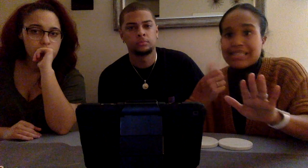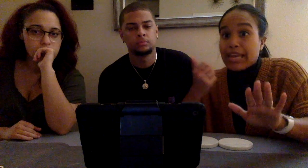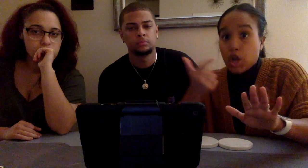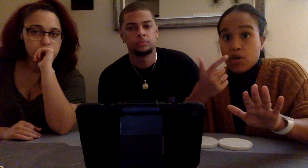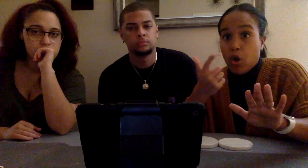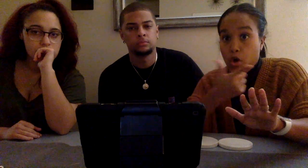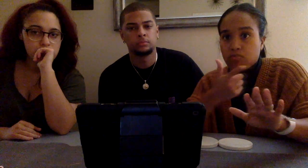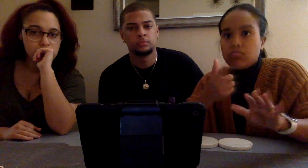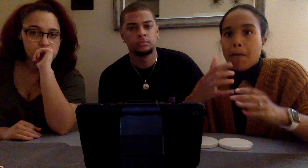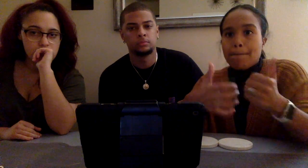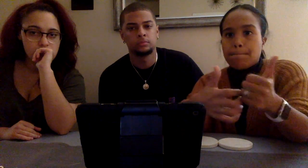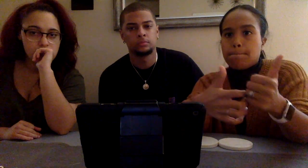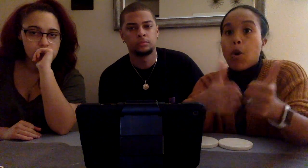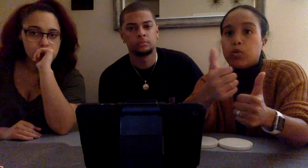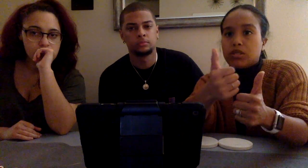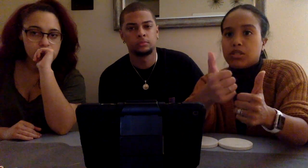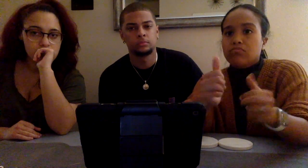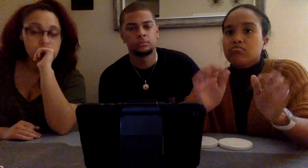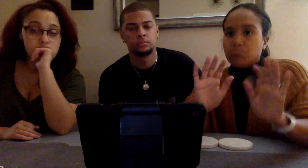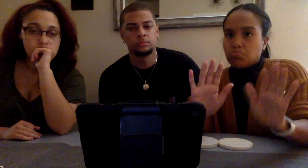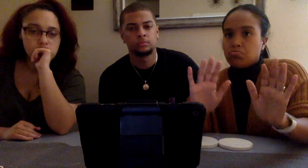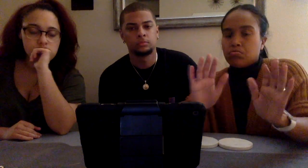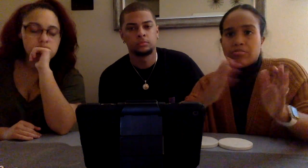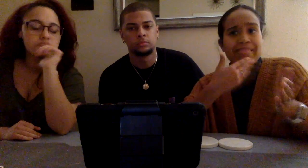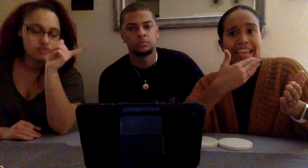I am not saying ALL but MOST.